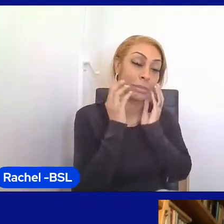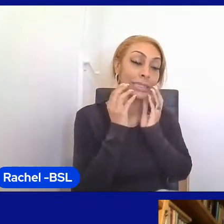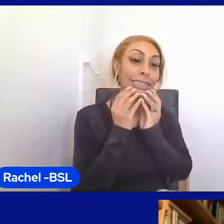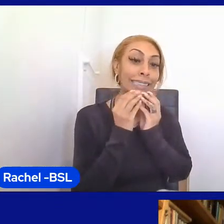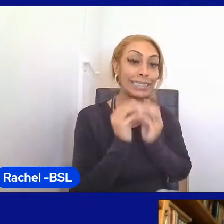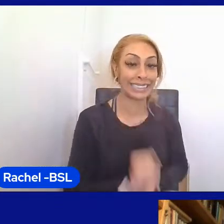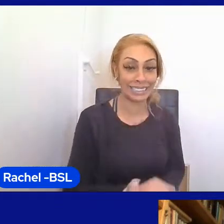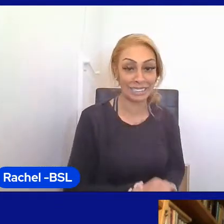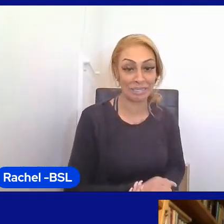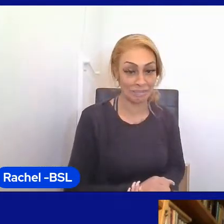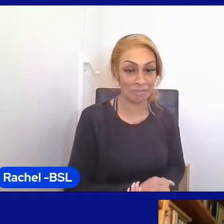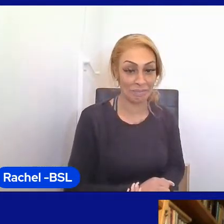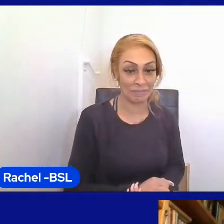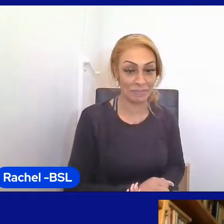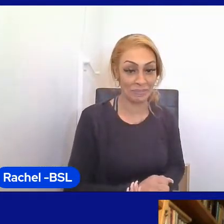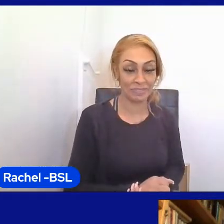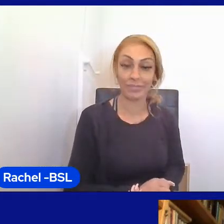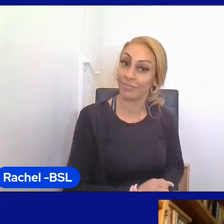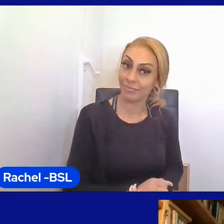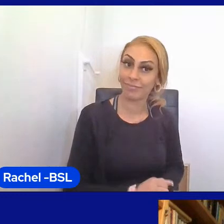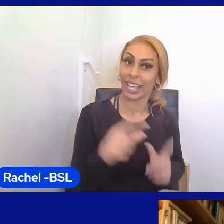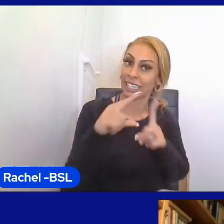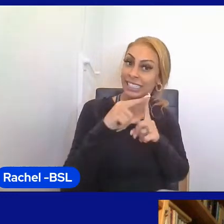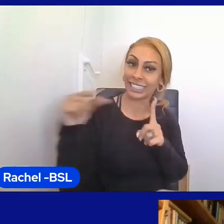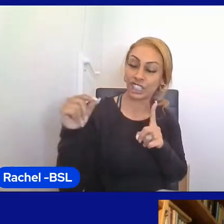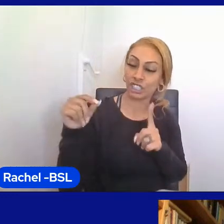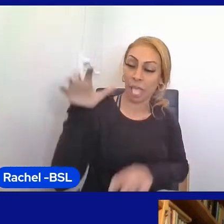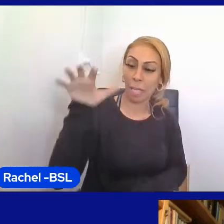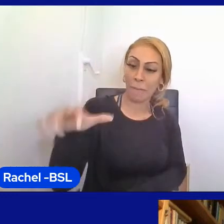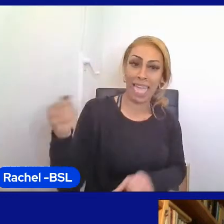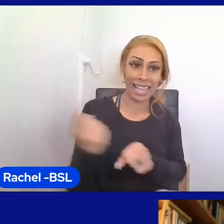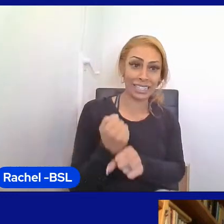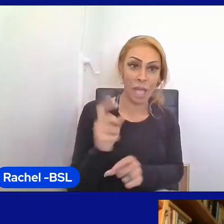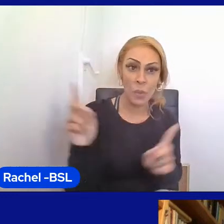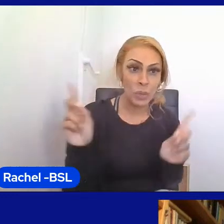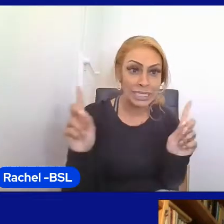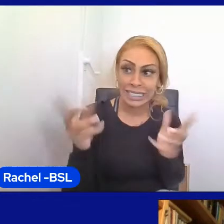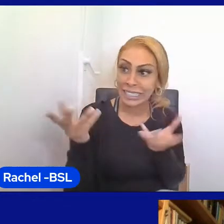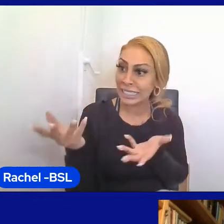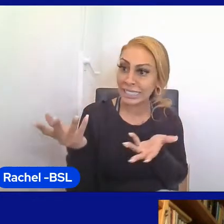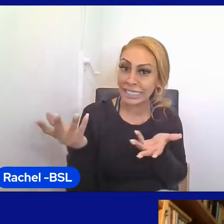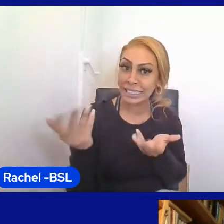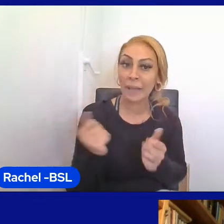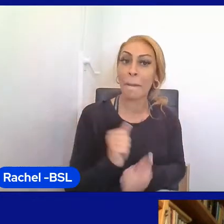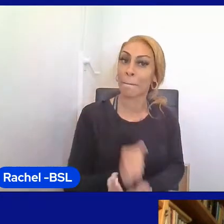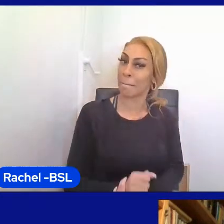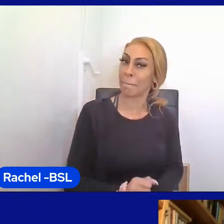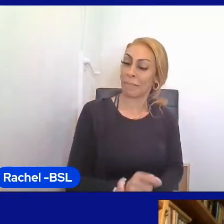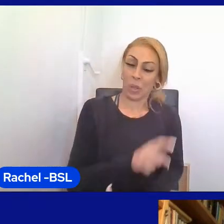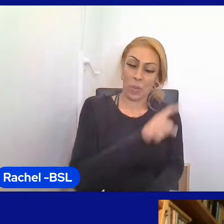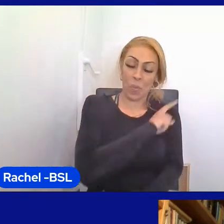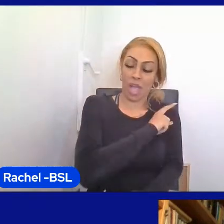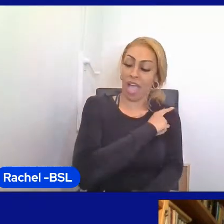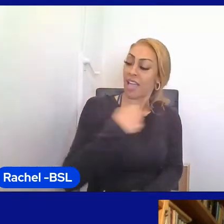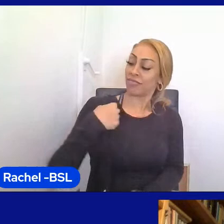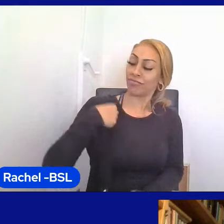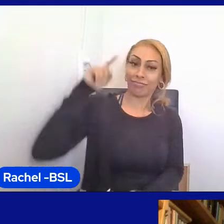I have a green beard. So, Digital Placemaking what is it all about? Why did he come up with this idea?